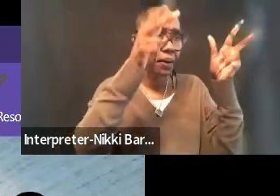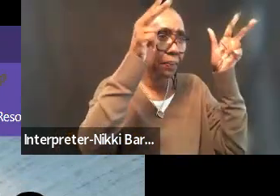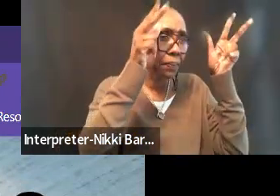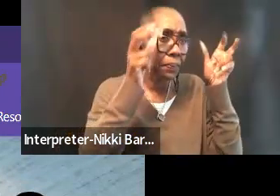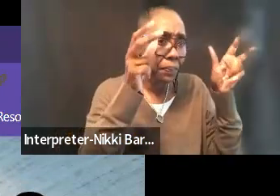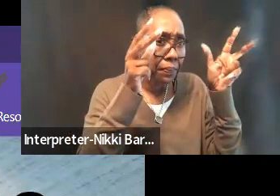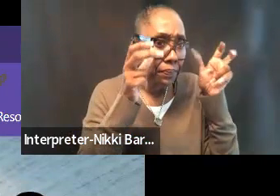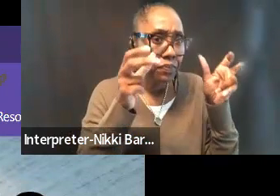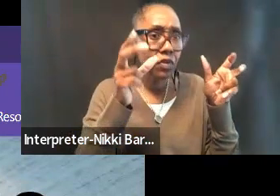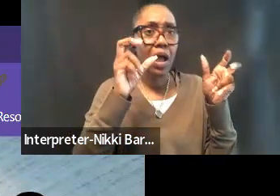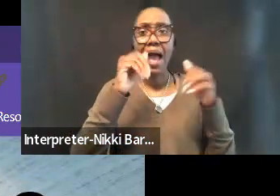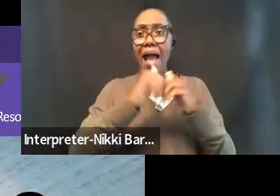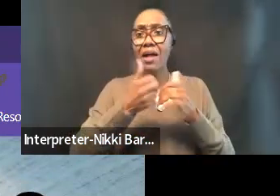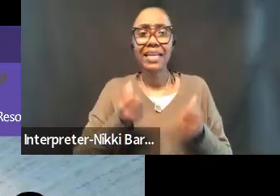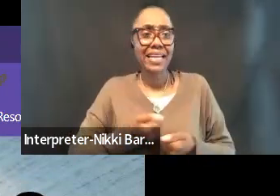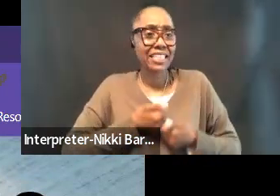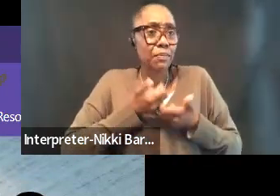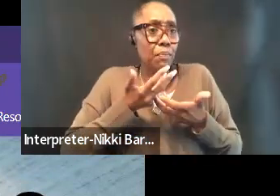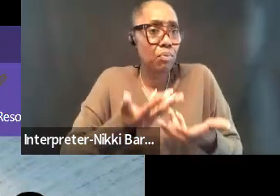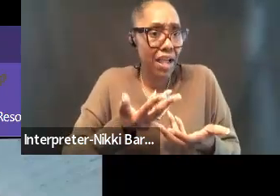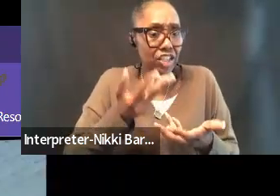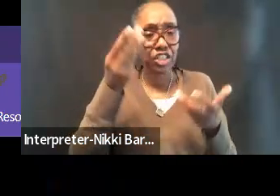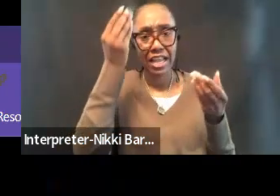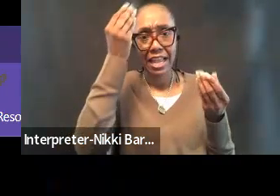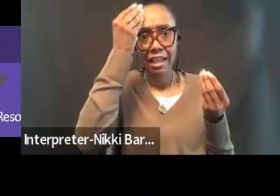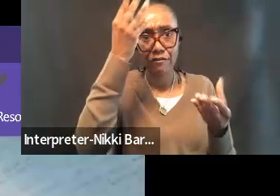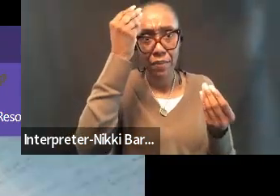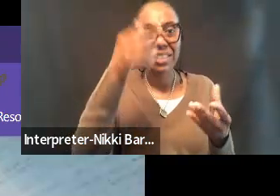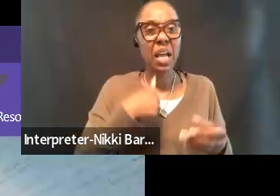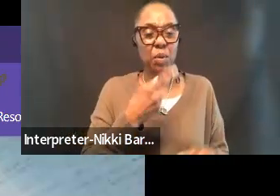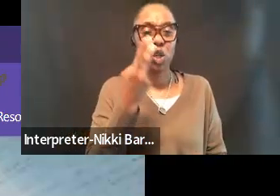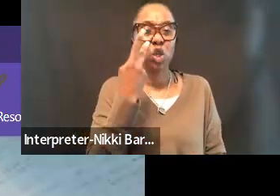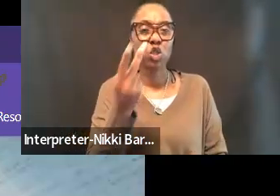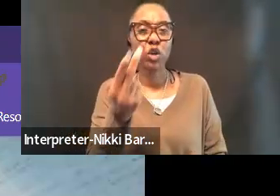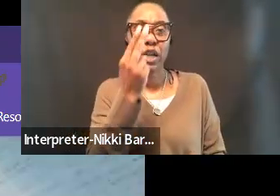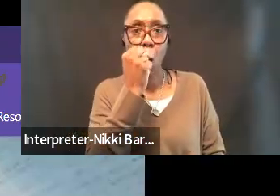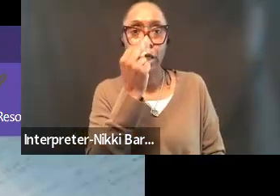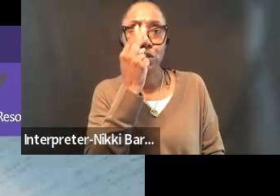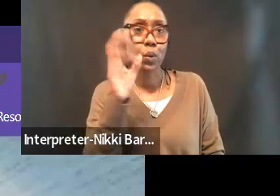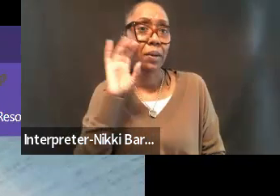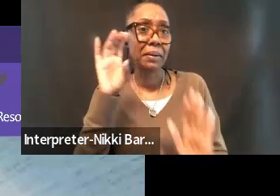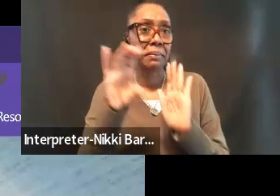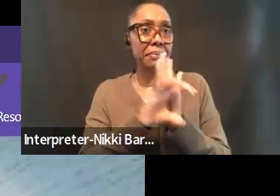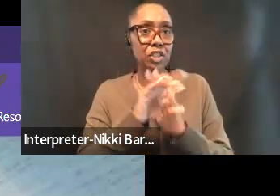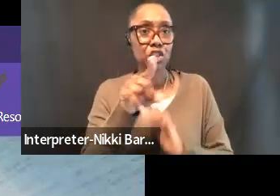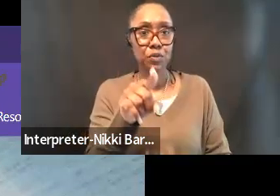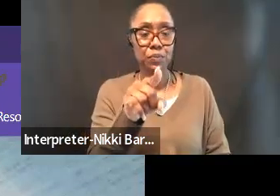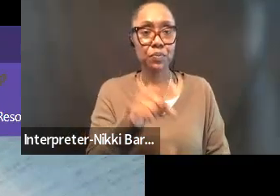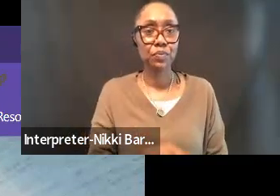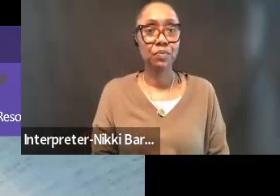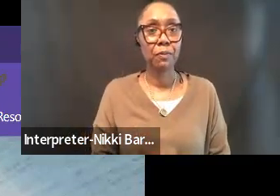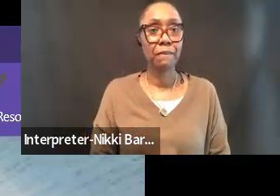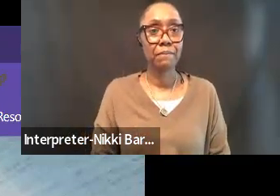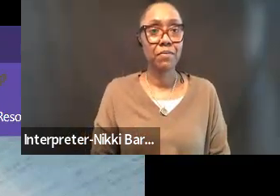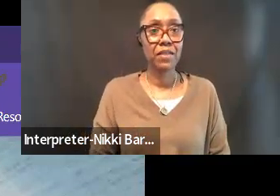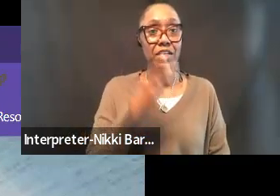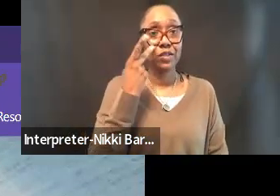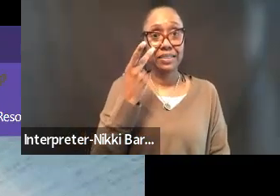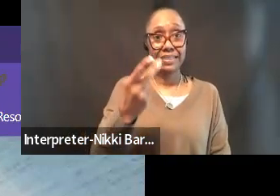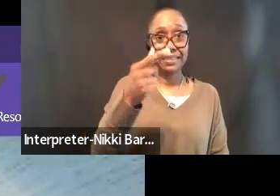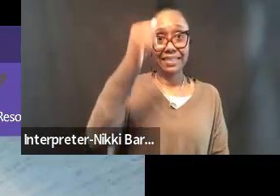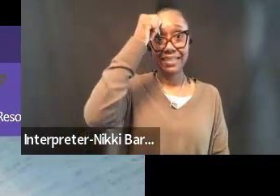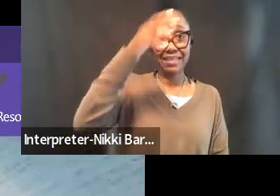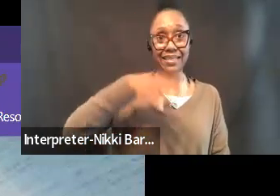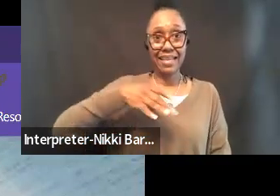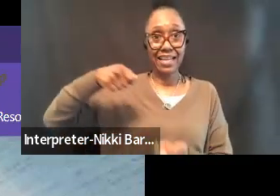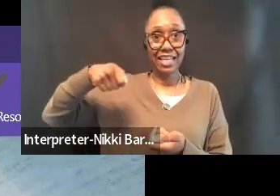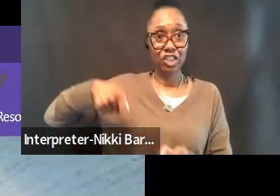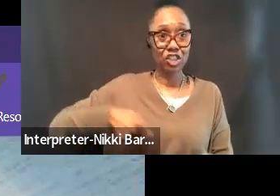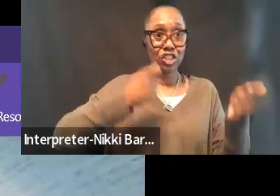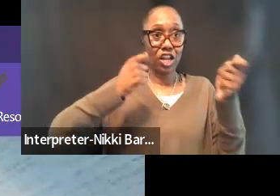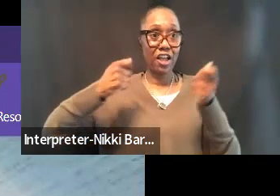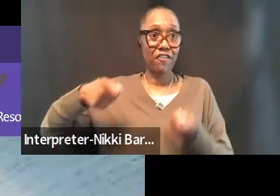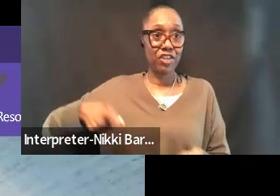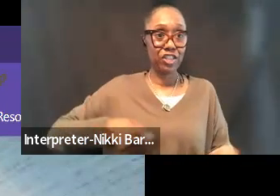And I'm gonna show you a little cartoon picture here. And the picture is a picture of a guy shoveling off sand.